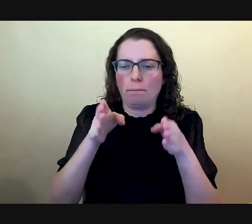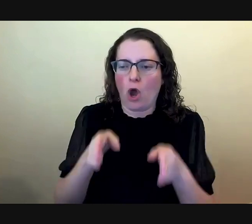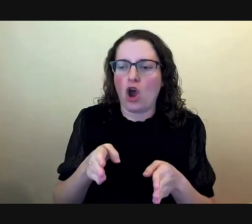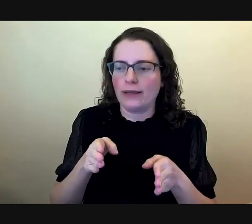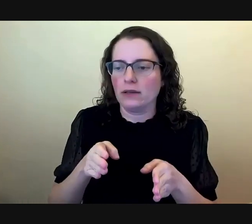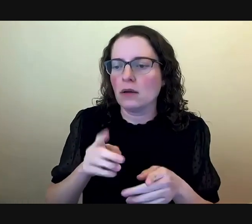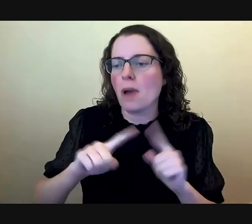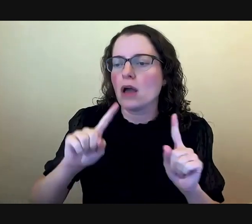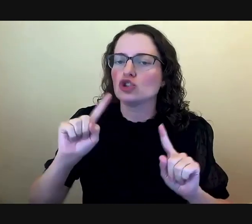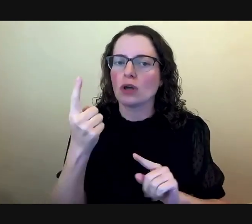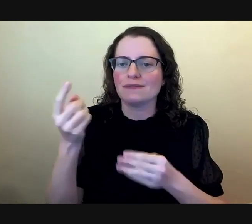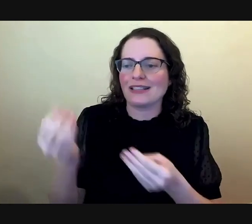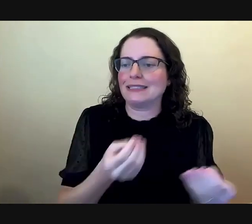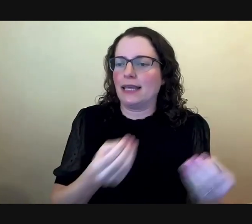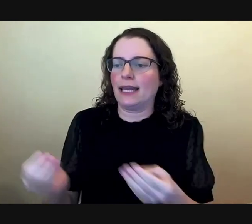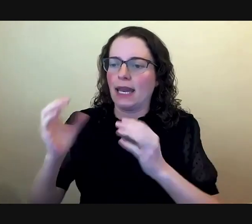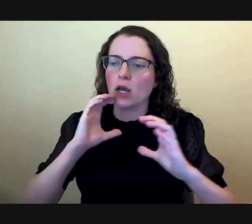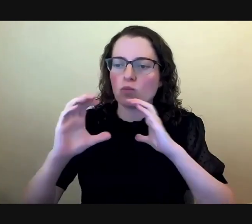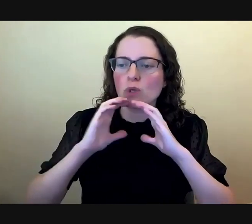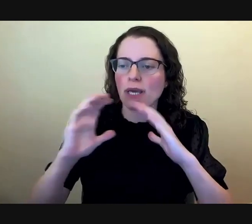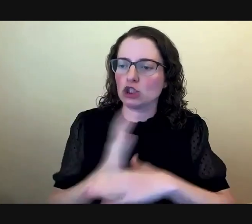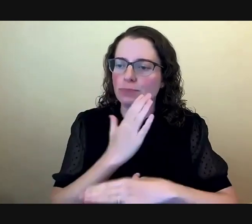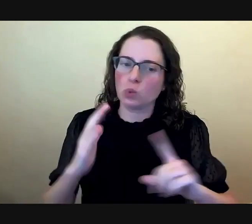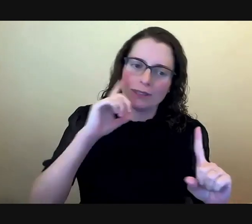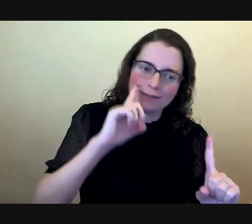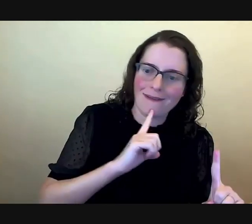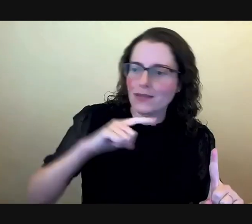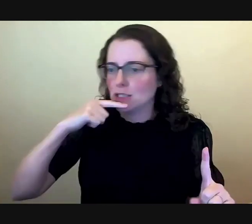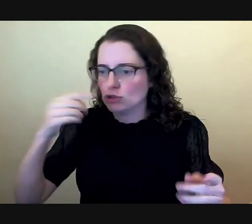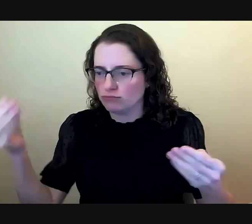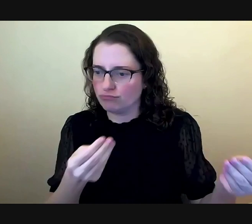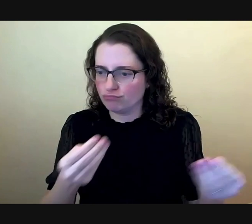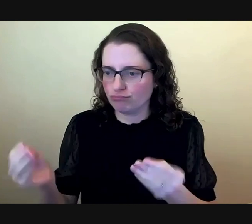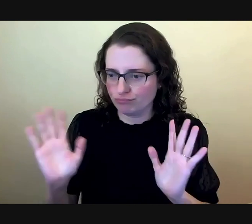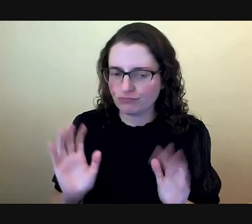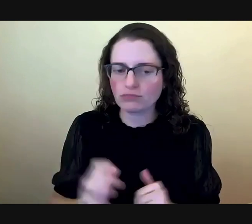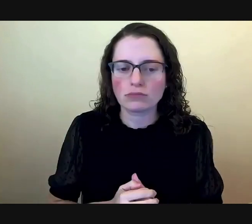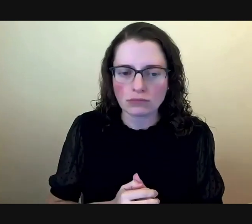aren't considered a third party. They're just there facilitating communication between a deaf and hearing person.